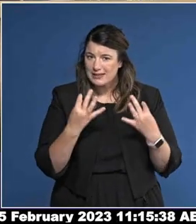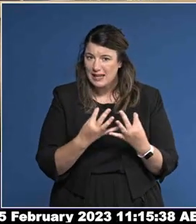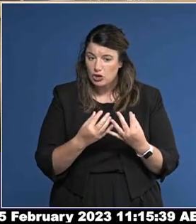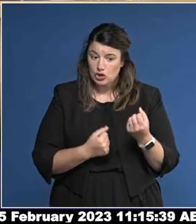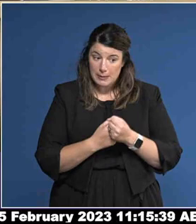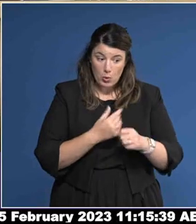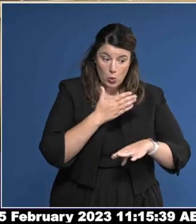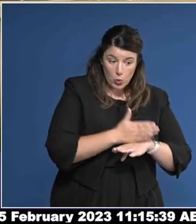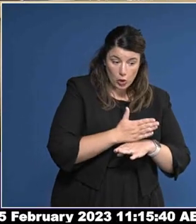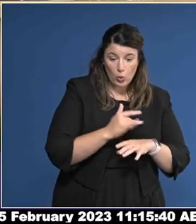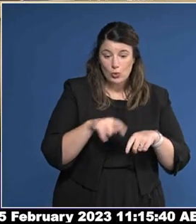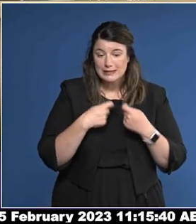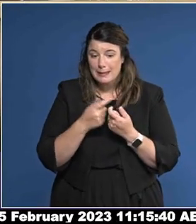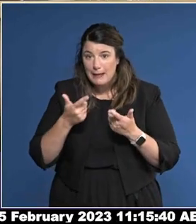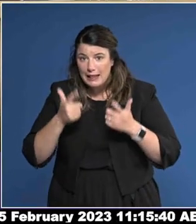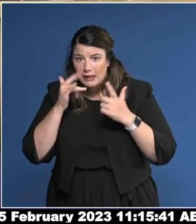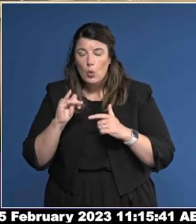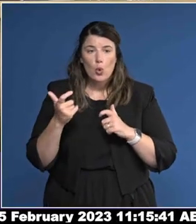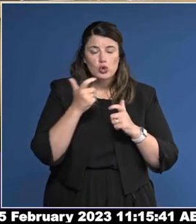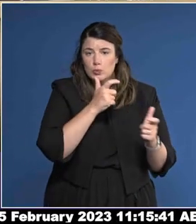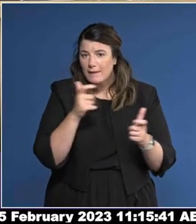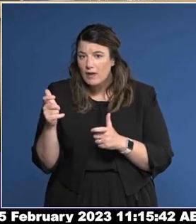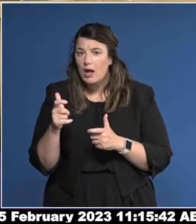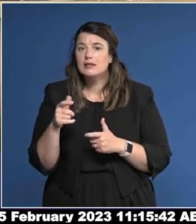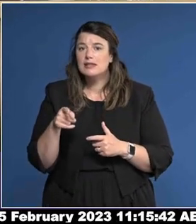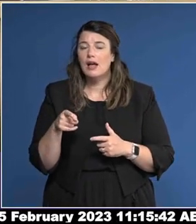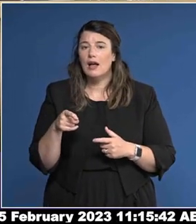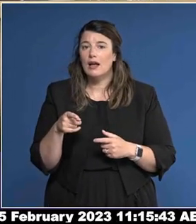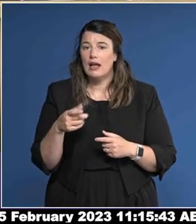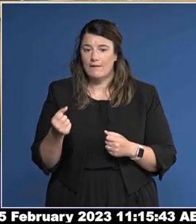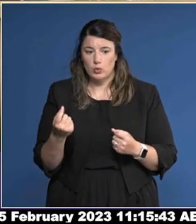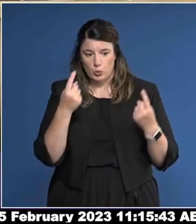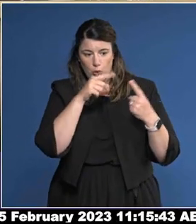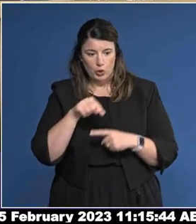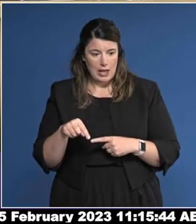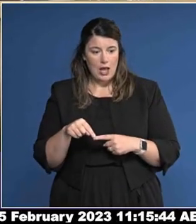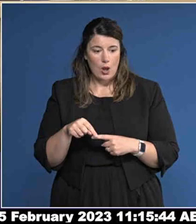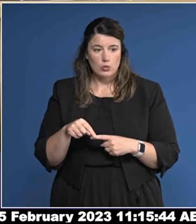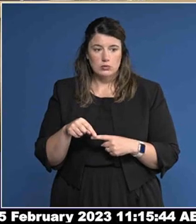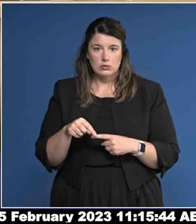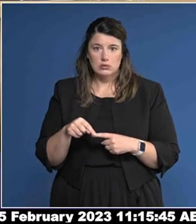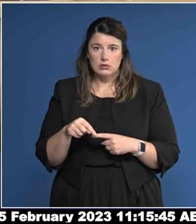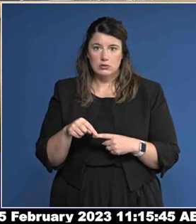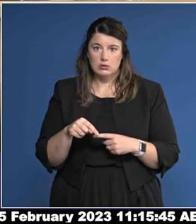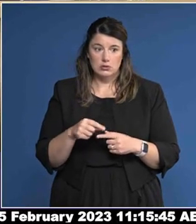team leaders or supervisors having to balance the frontline care support work and